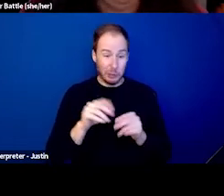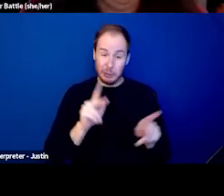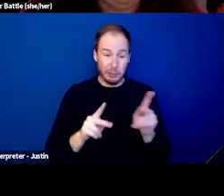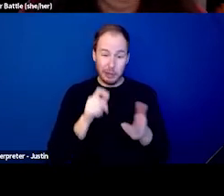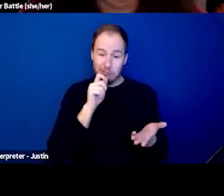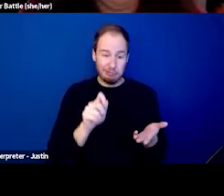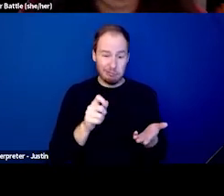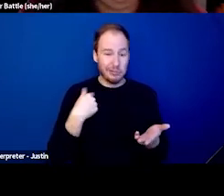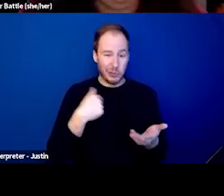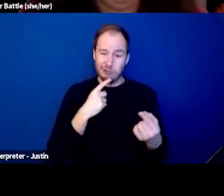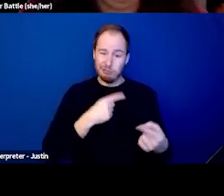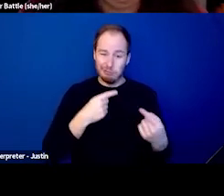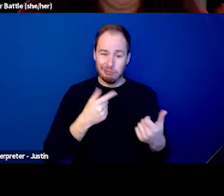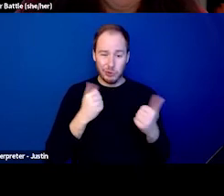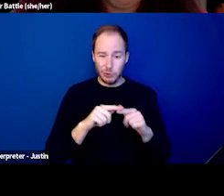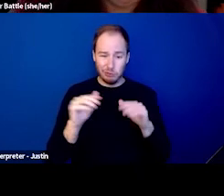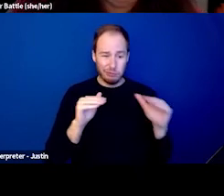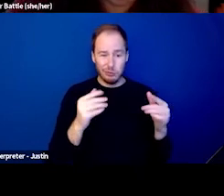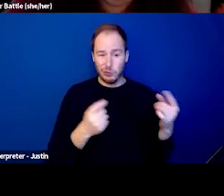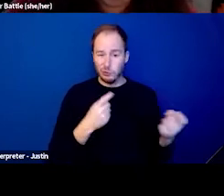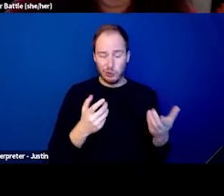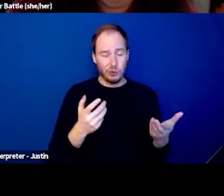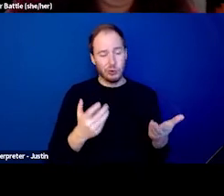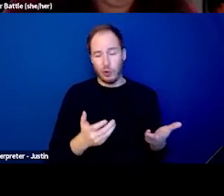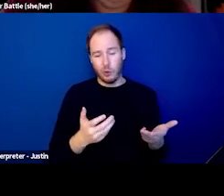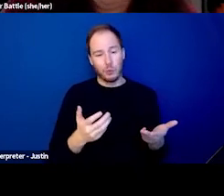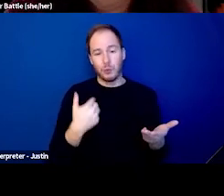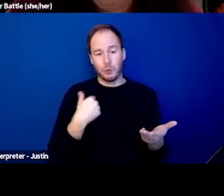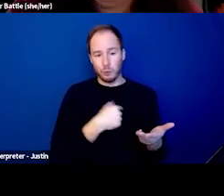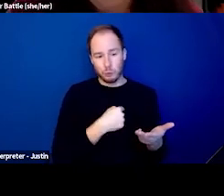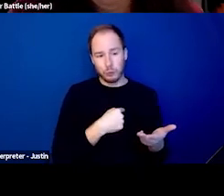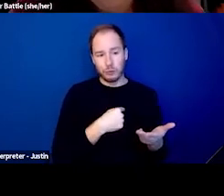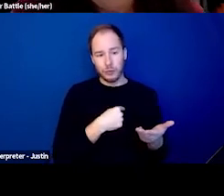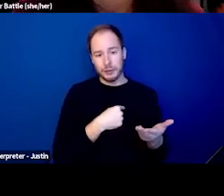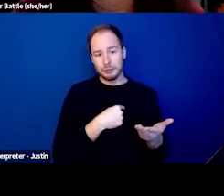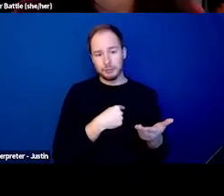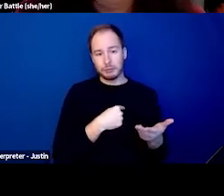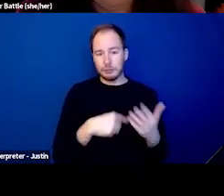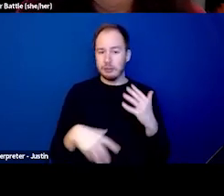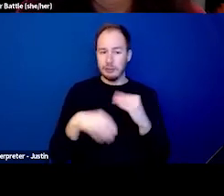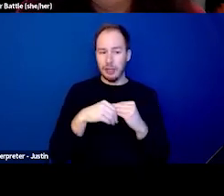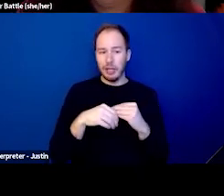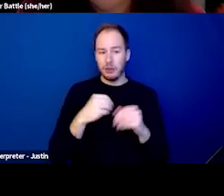a really difficult time with recruitment. So we have added the crisis line counselor,